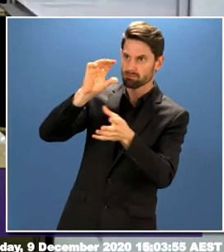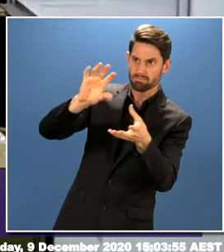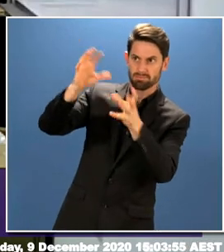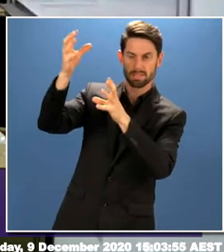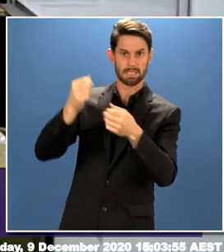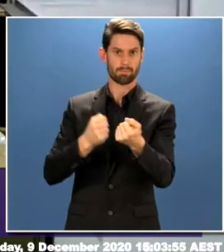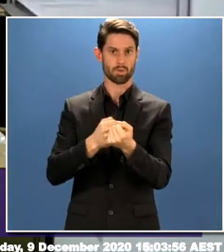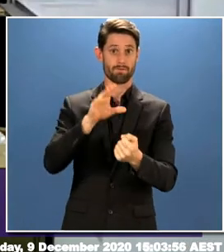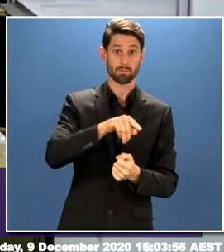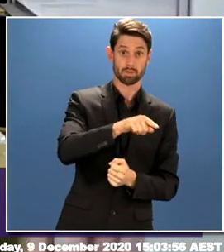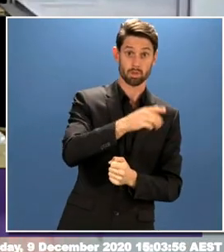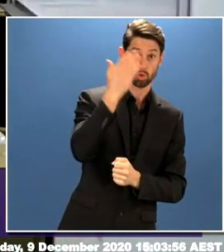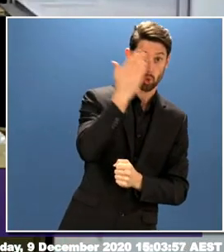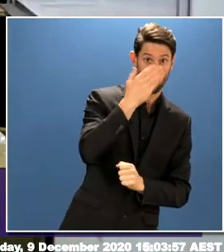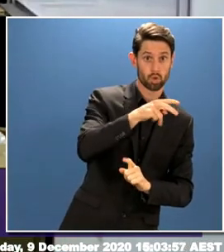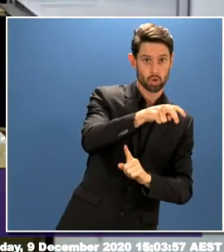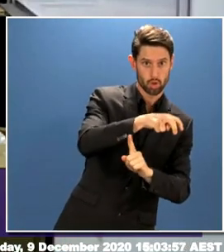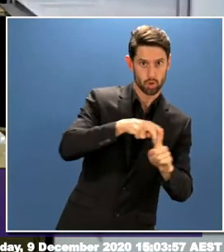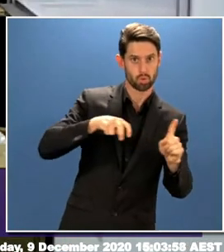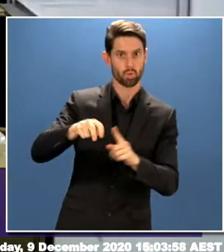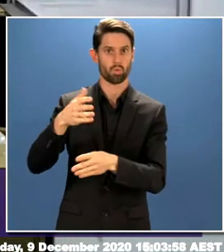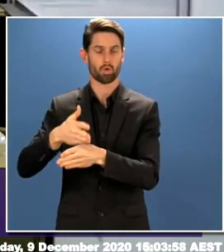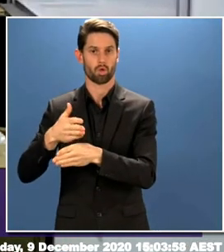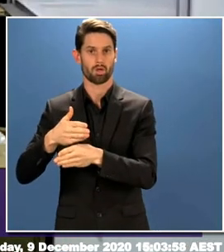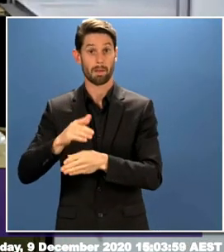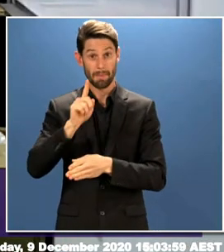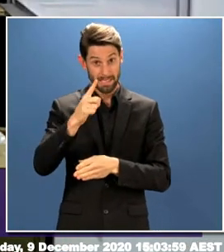So when it's hard, when you've got State and Federal systems like our education and we've